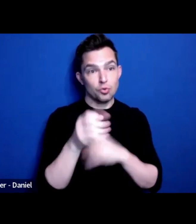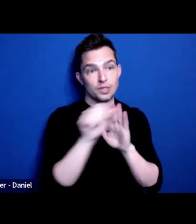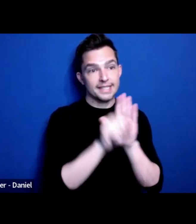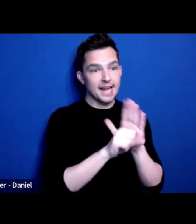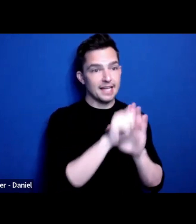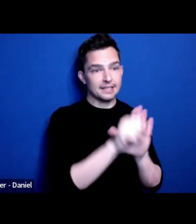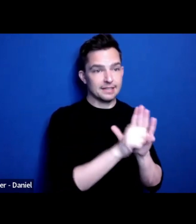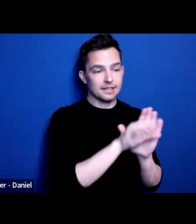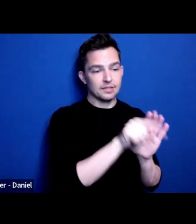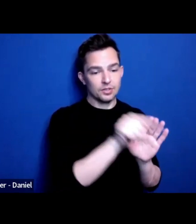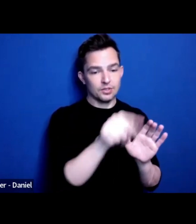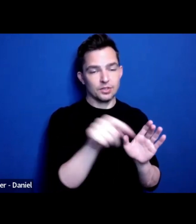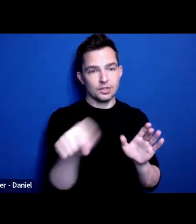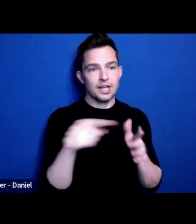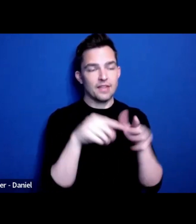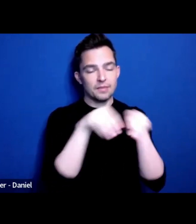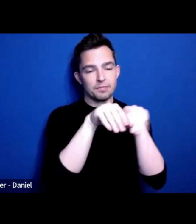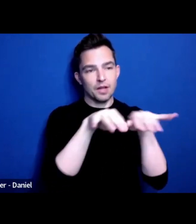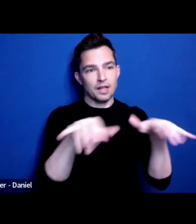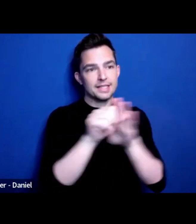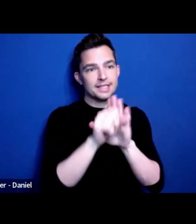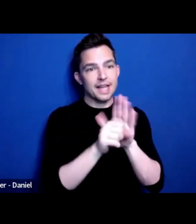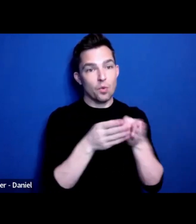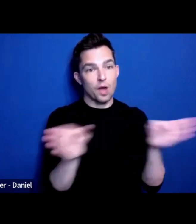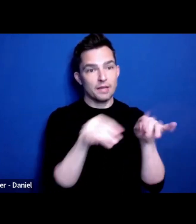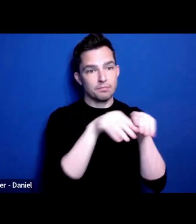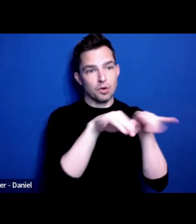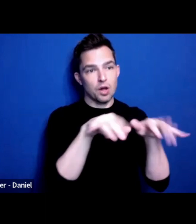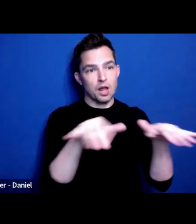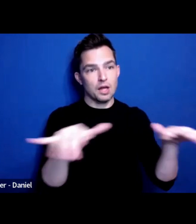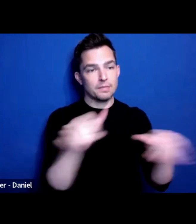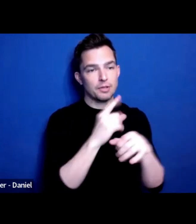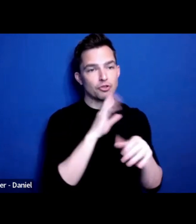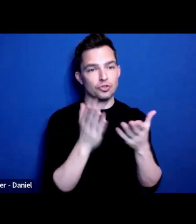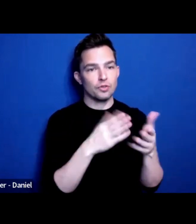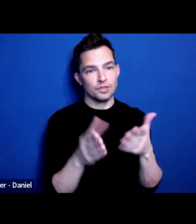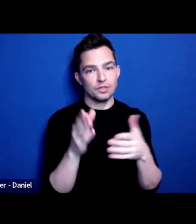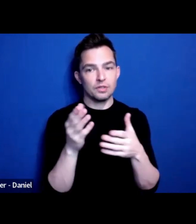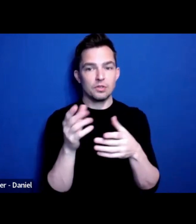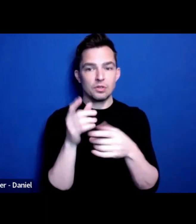and then states reached down, you know, statewide to make sure that that services for people with TBI and their families,